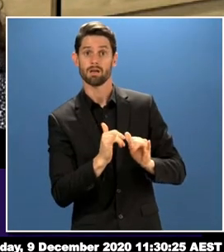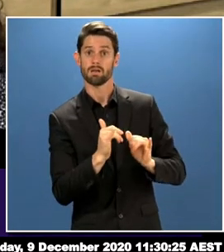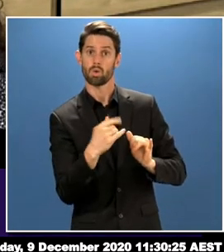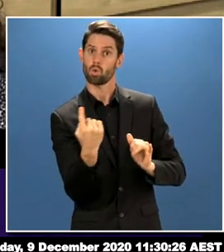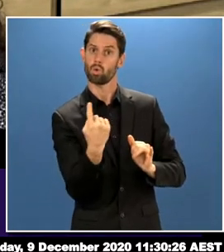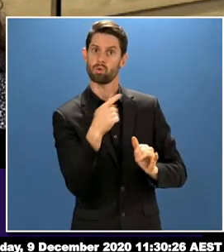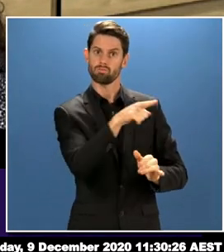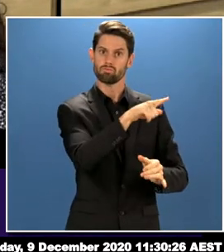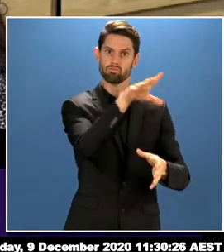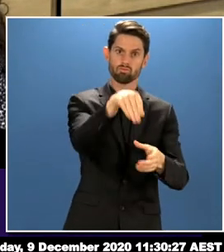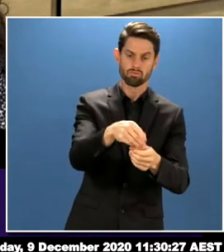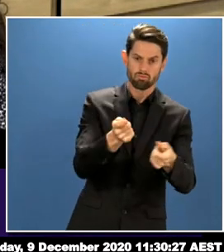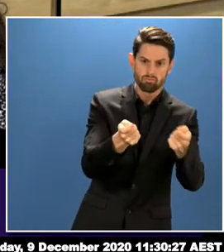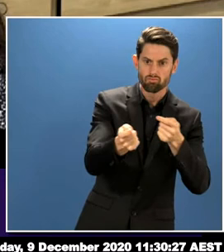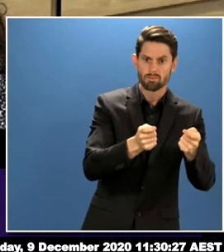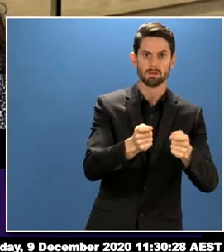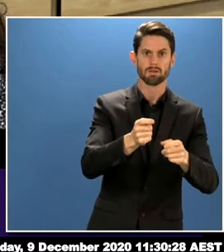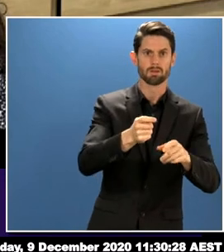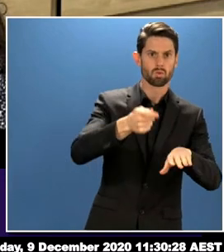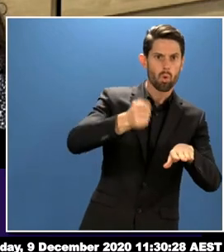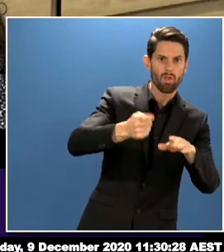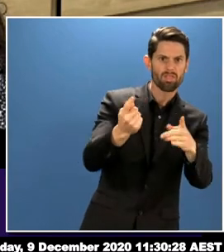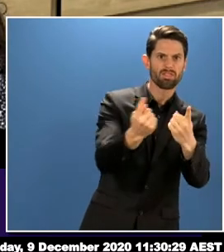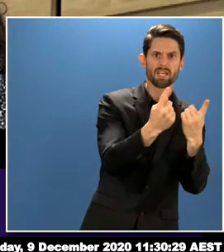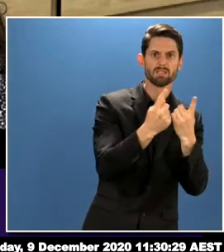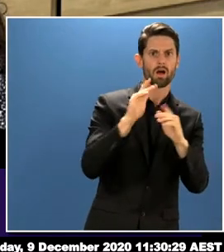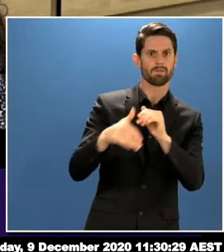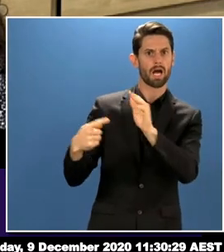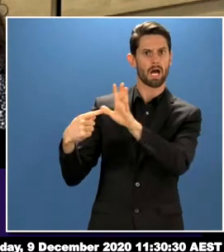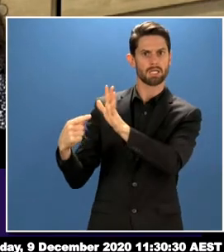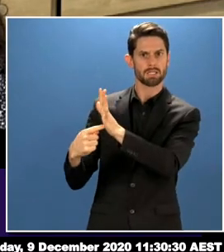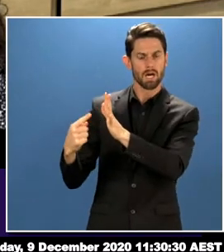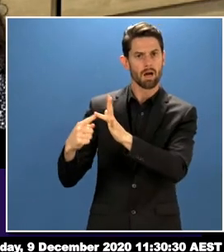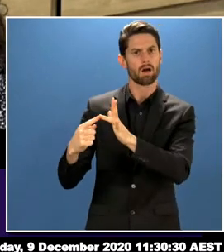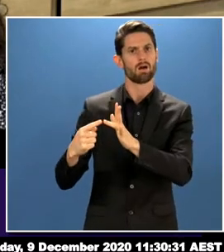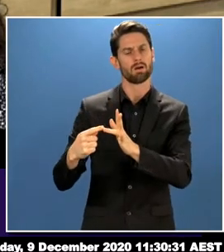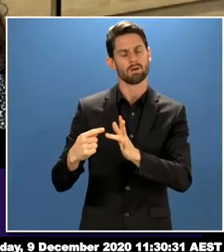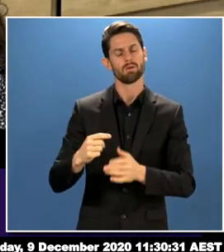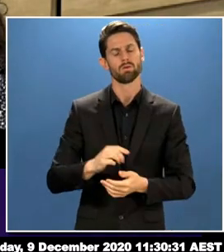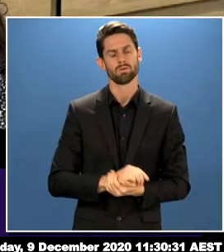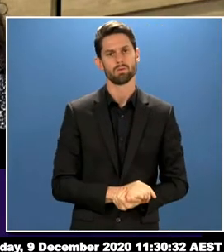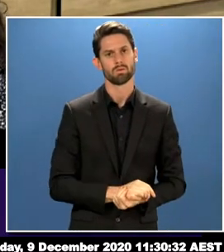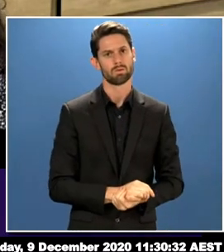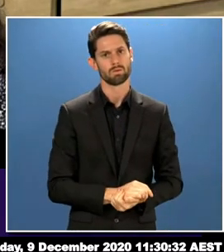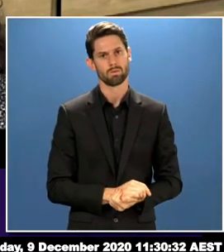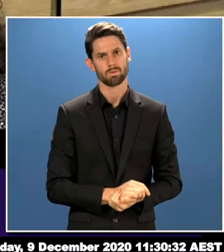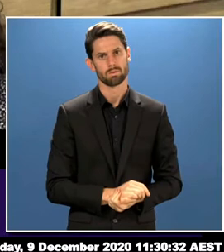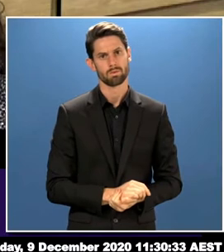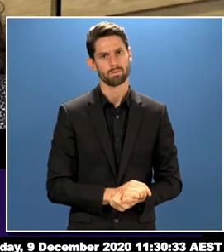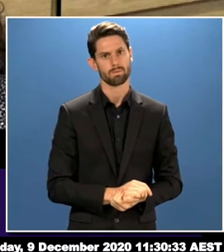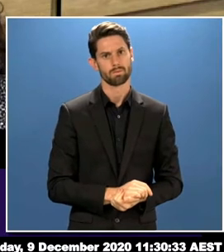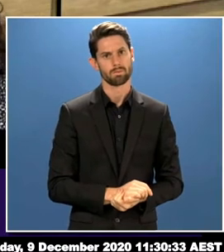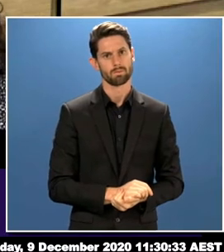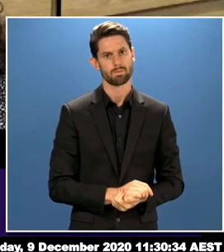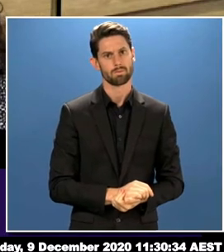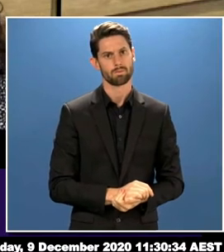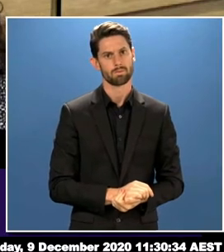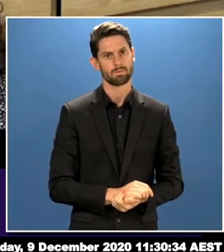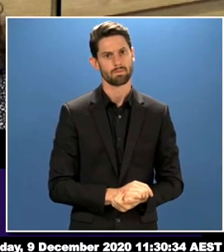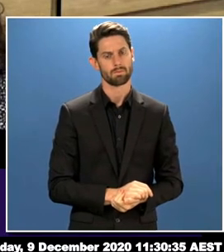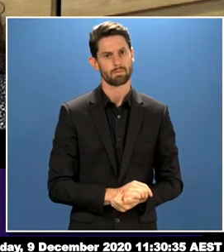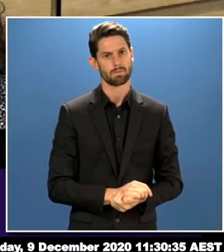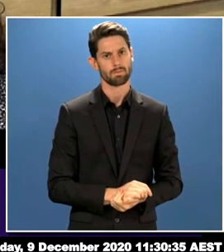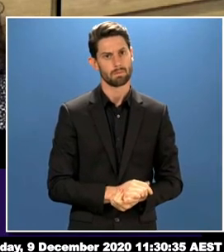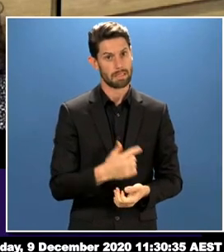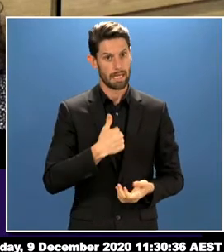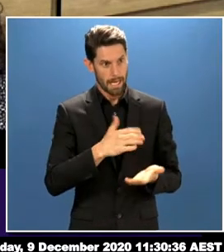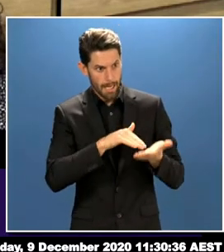cases and roles to assist the ATO on the law.